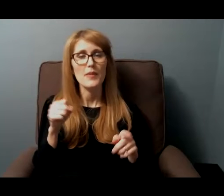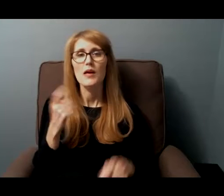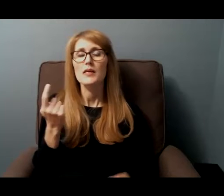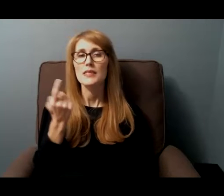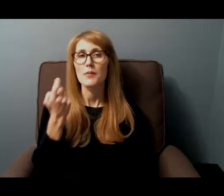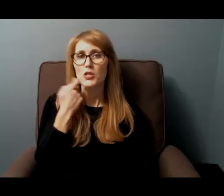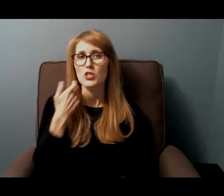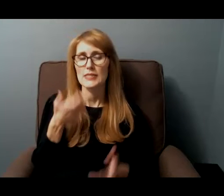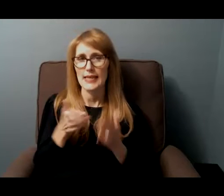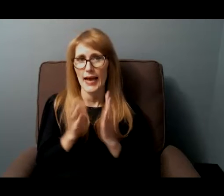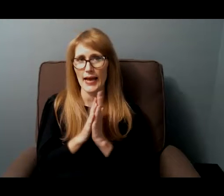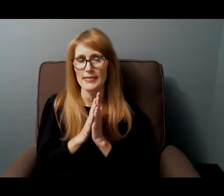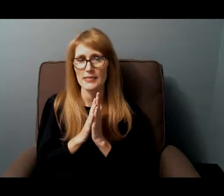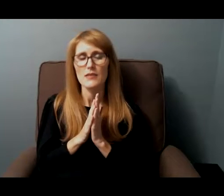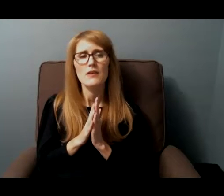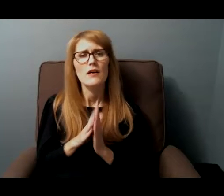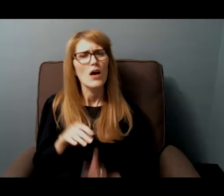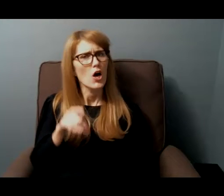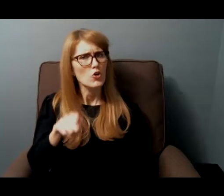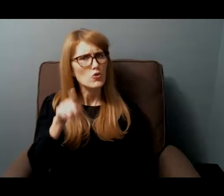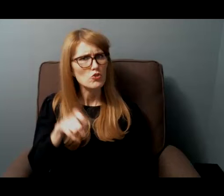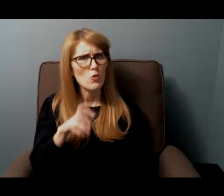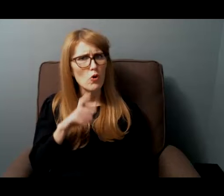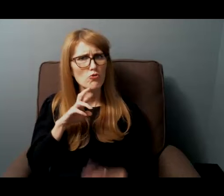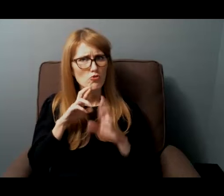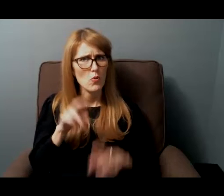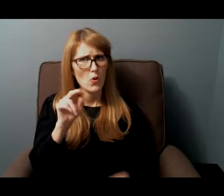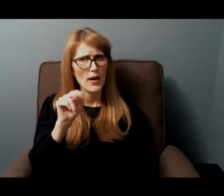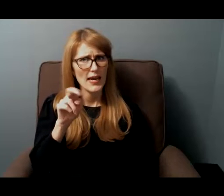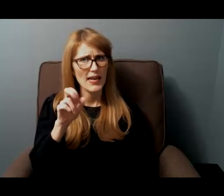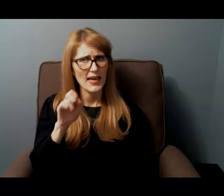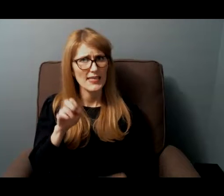Are you supposed to report NESE monthly? >> MOLLY SULLIVAN: Yeah, so that question